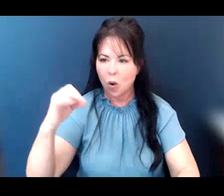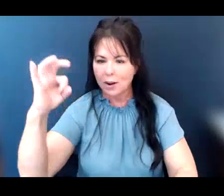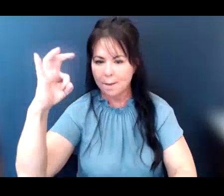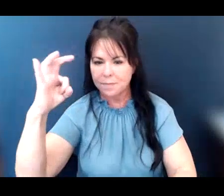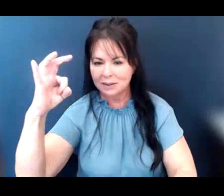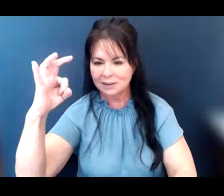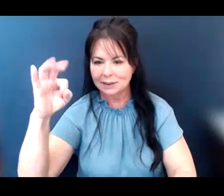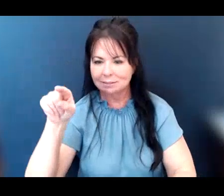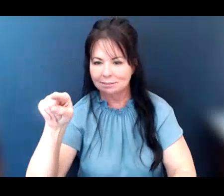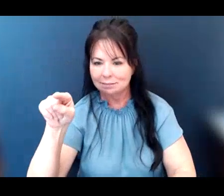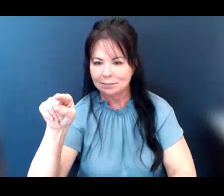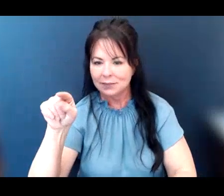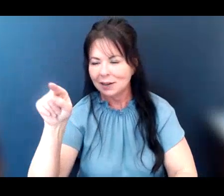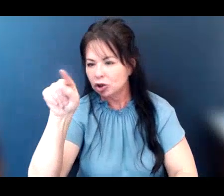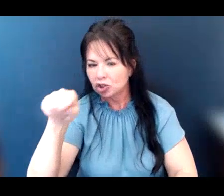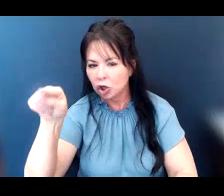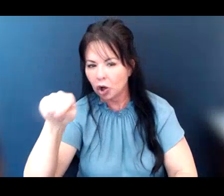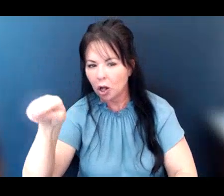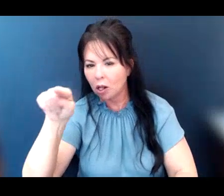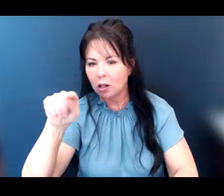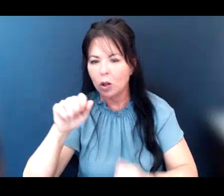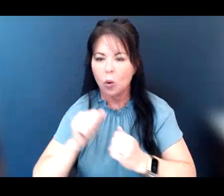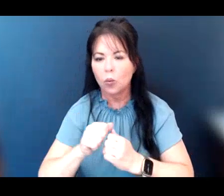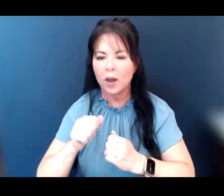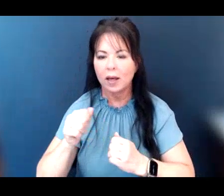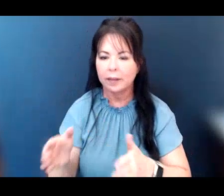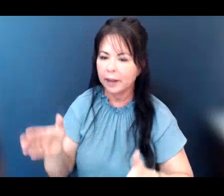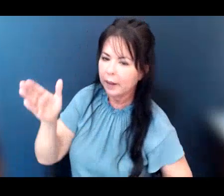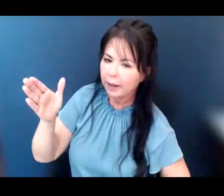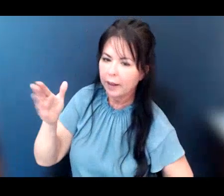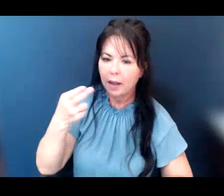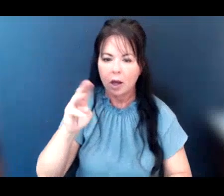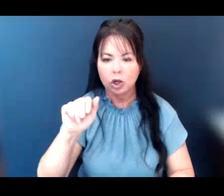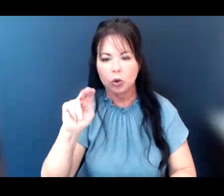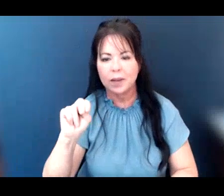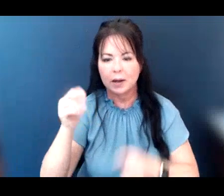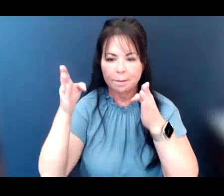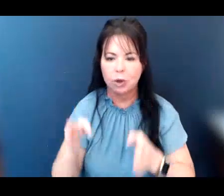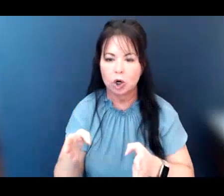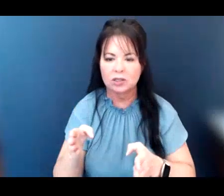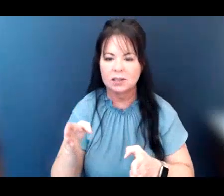of a human figure in it. Or there'll be some sort of like a little icon that you can click on to activate